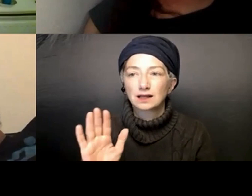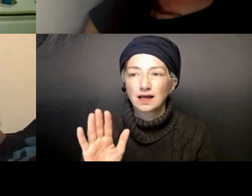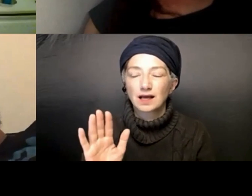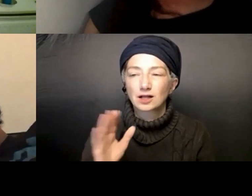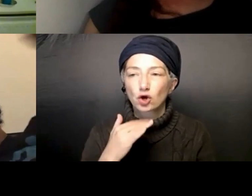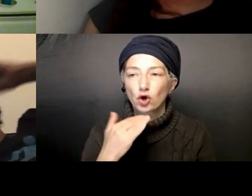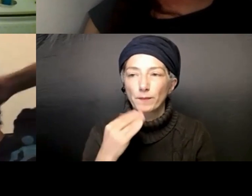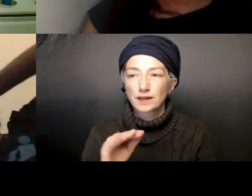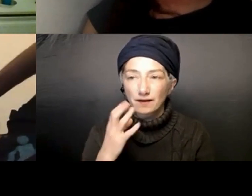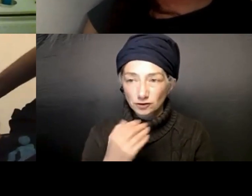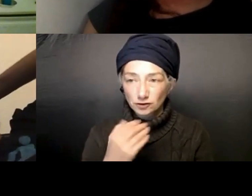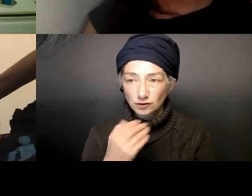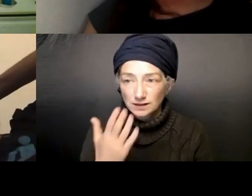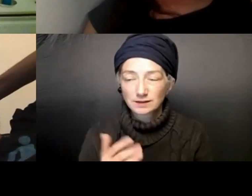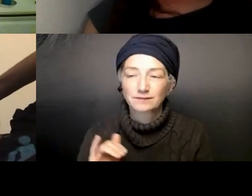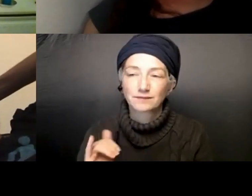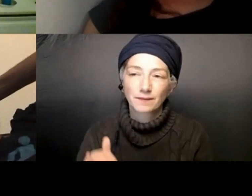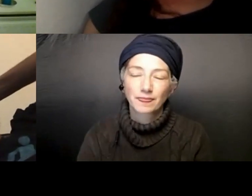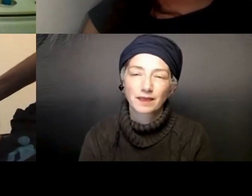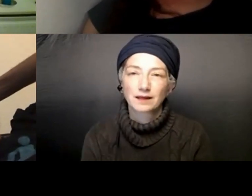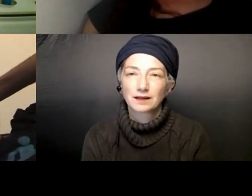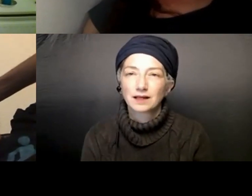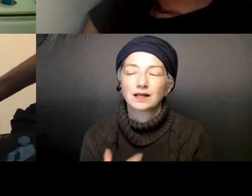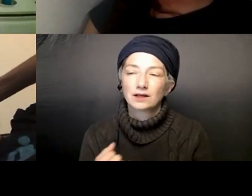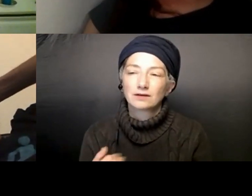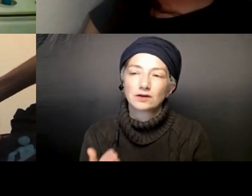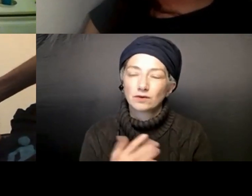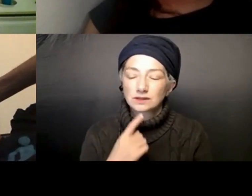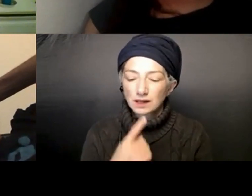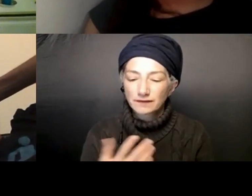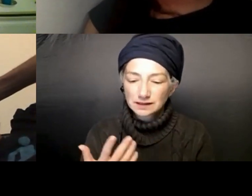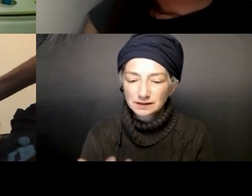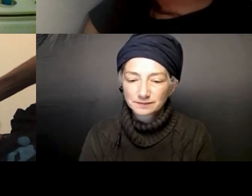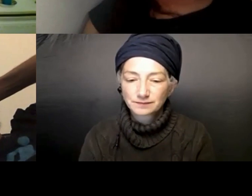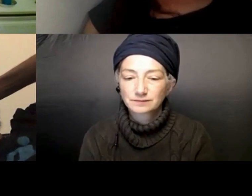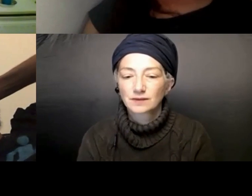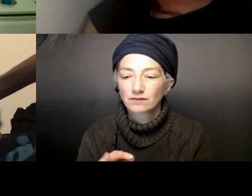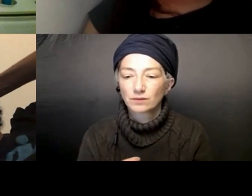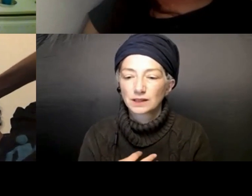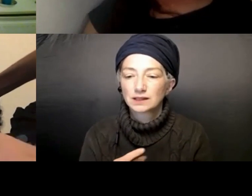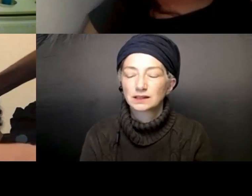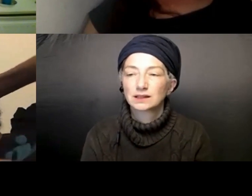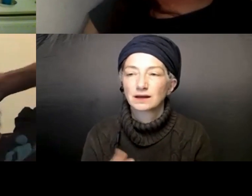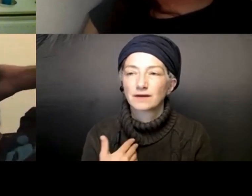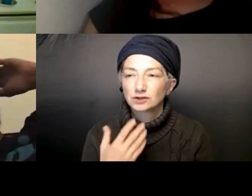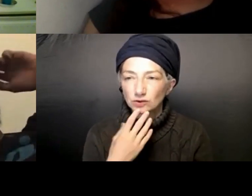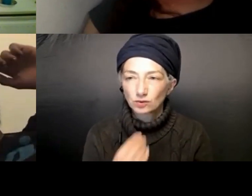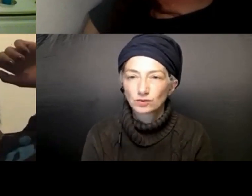Noa Winter: Yes. And also to say before: I feel like, for me it was also very nice to see in this conference